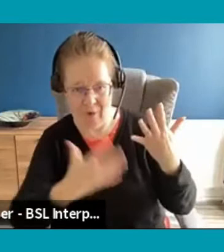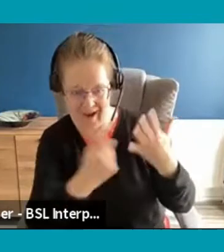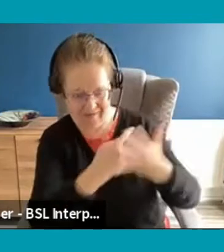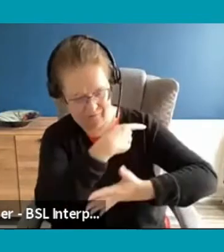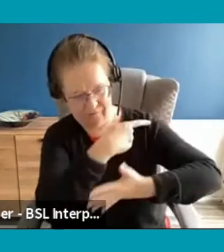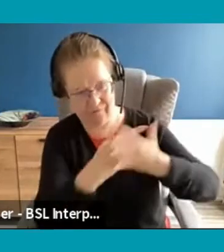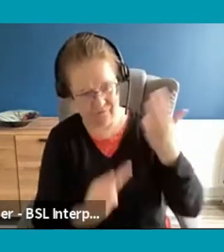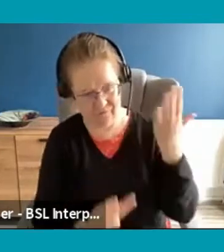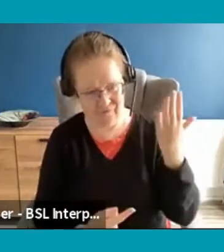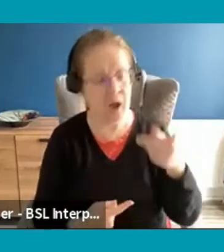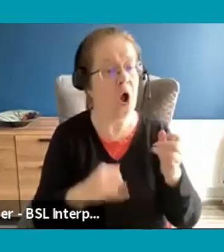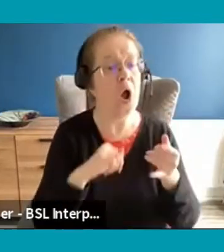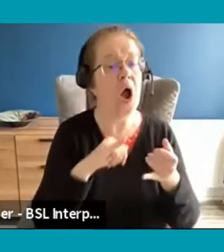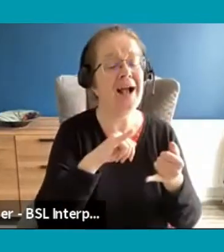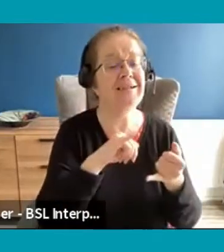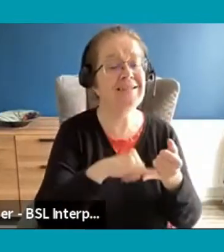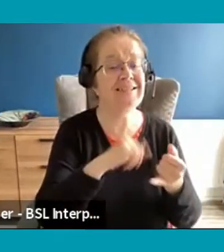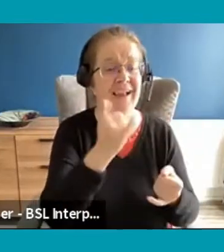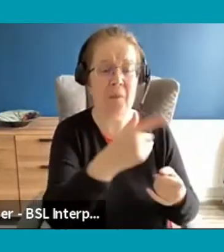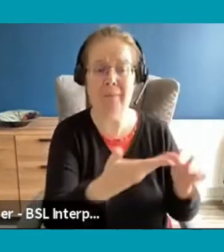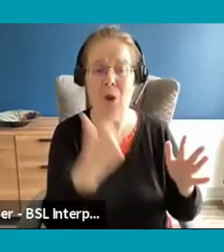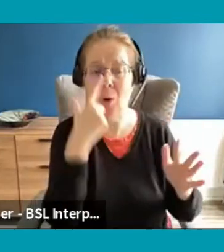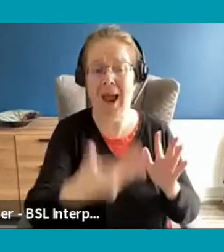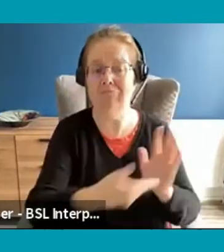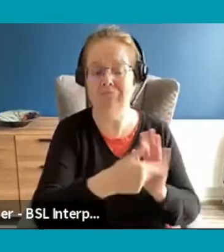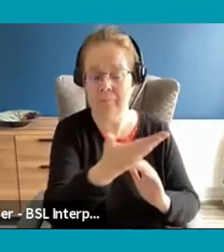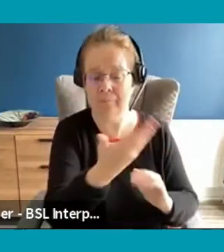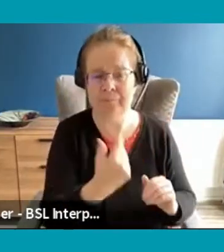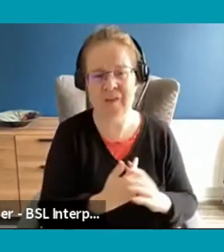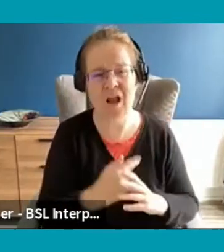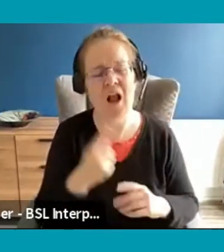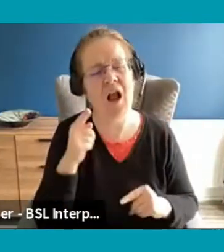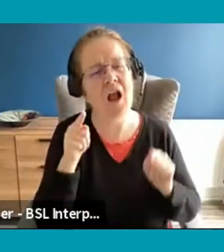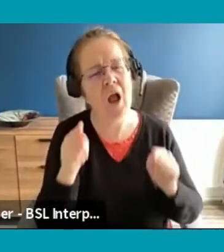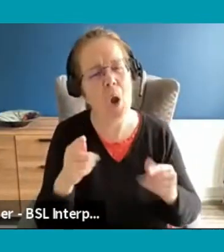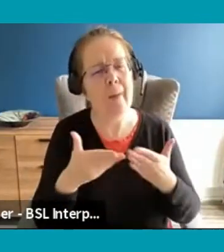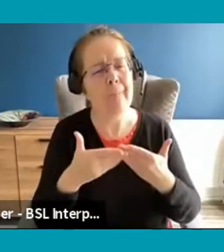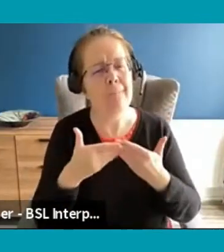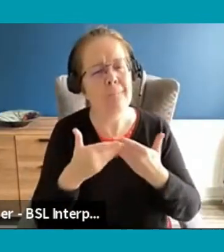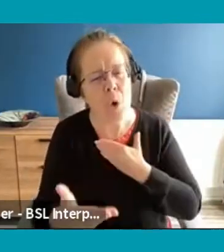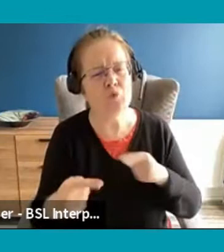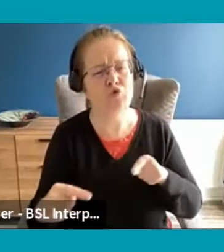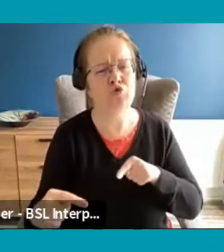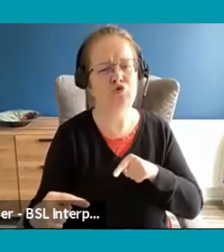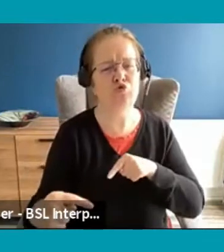And Steve, you might be able to come in here too. What do you find are the most challenging roles to fill and why?